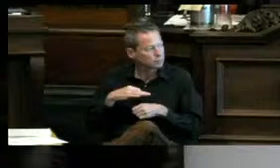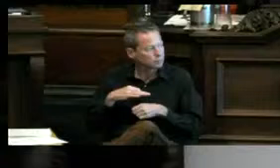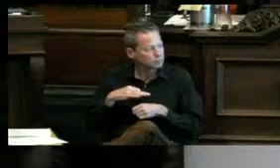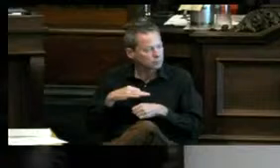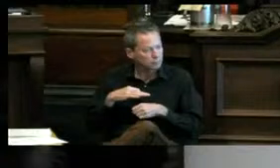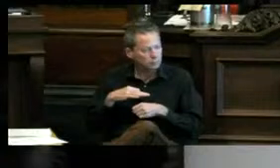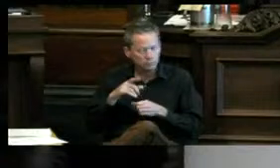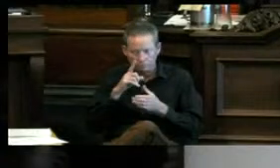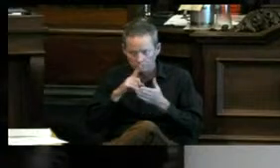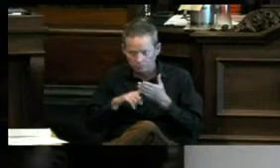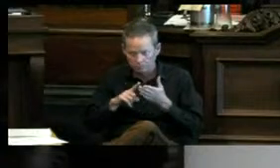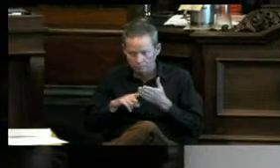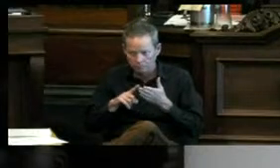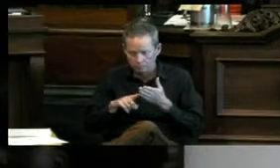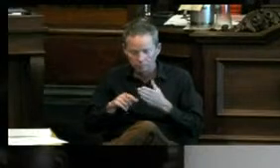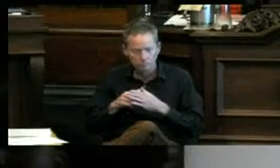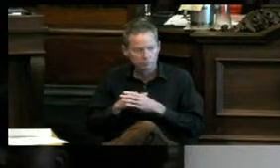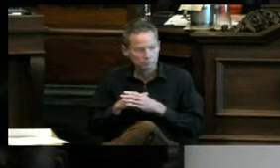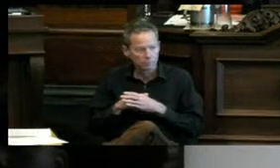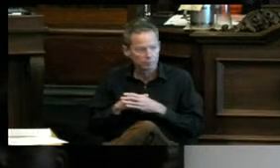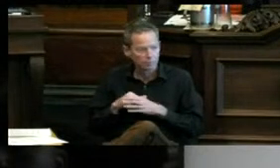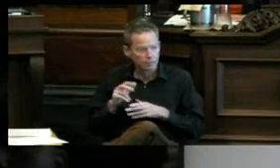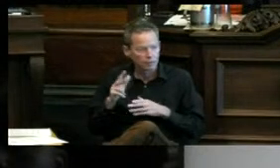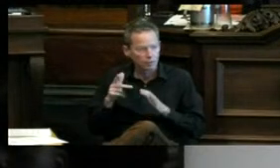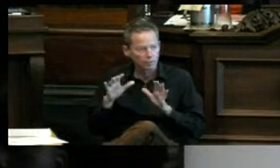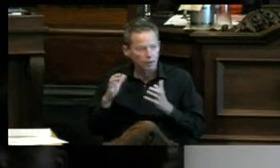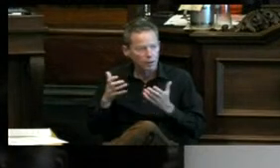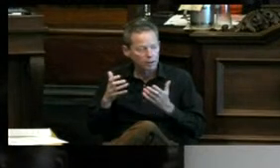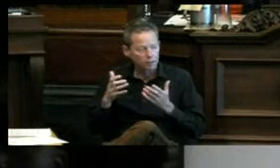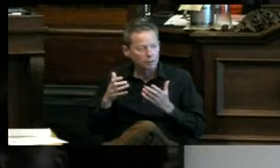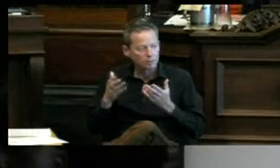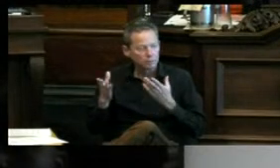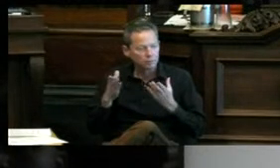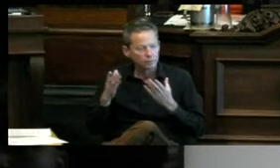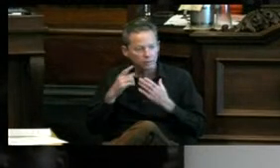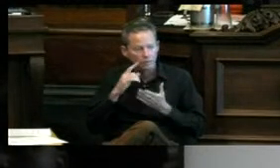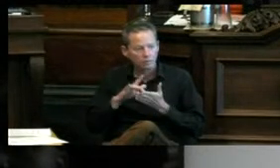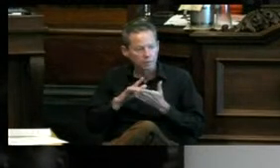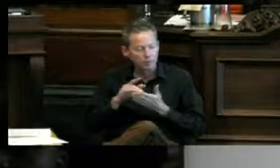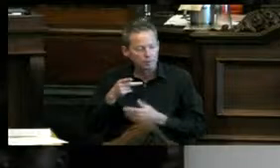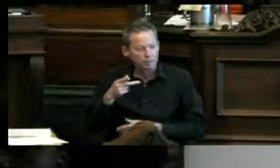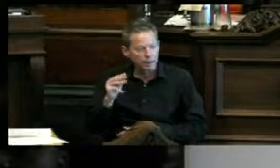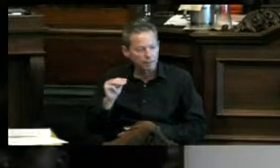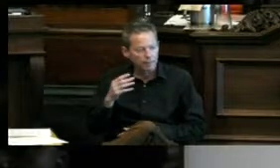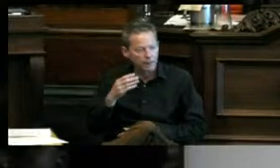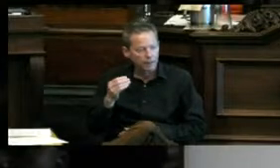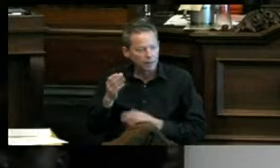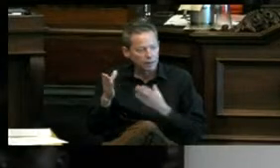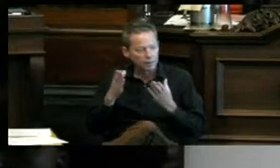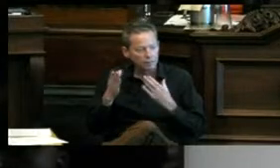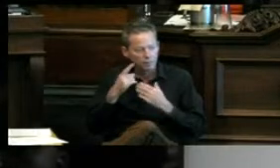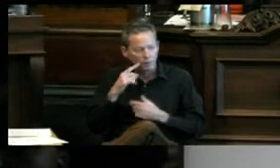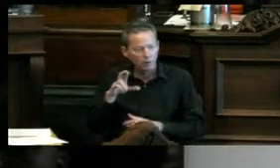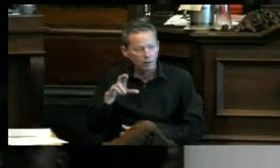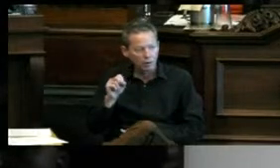financial summary, the benefits through the consultant conducted an RFP for a TPA, the third